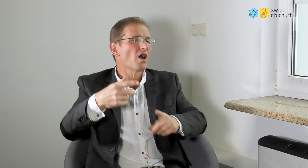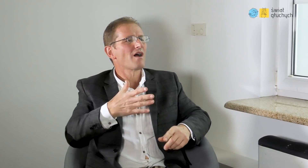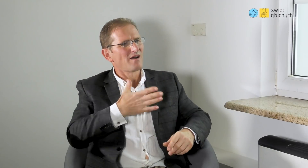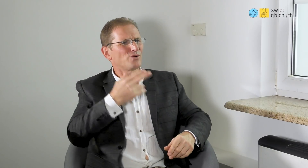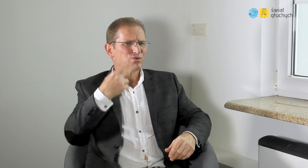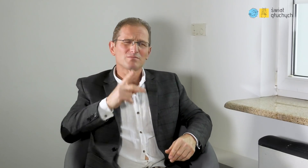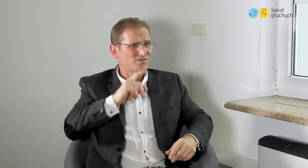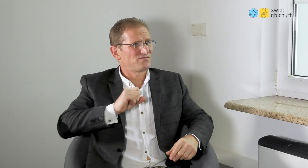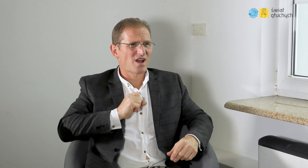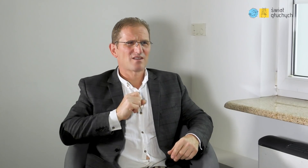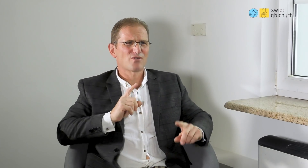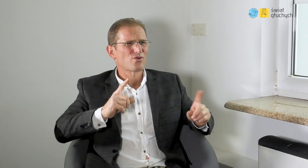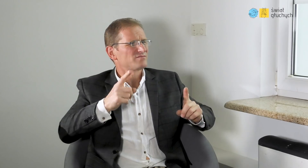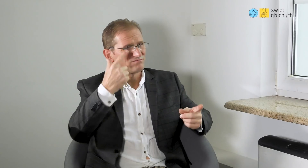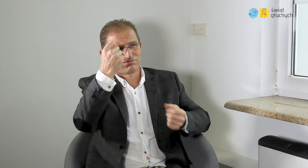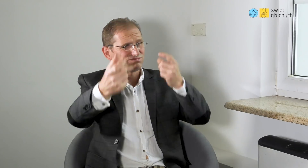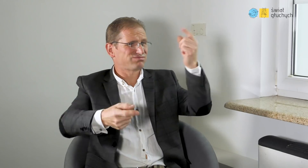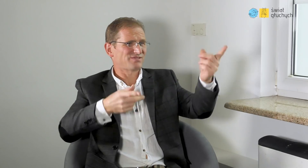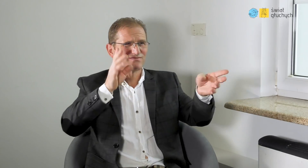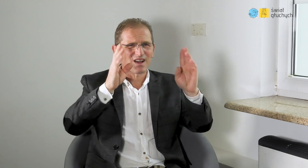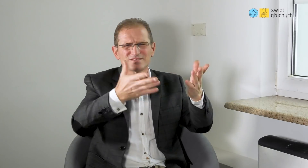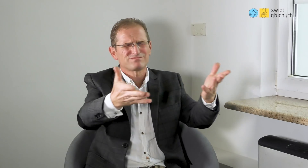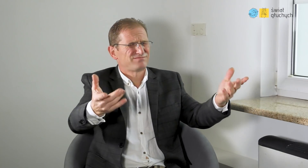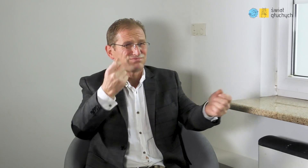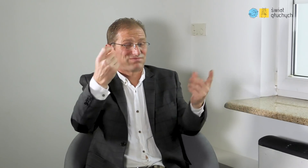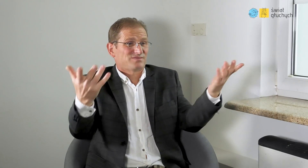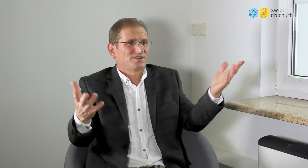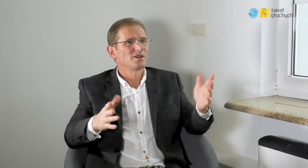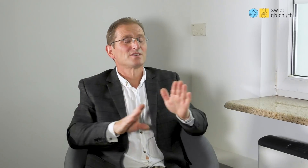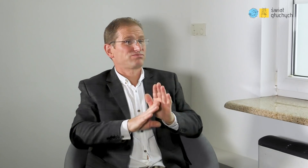PZG has its own ideas and activities, but we deaf people really have a lot of ideas.